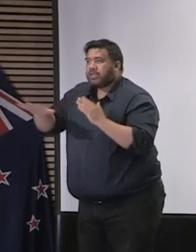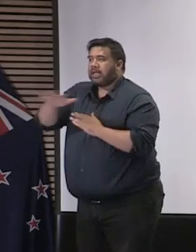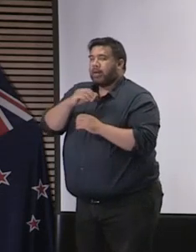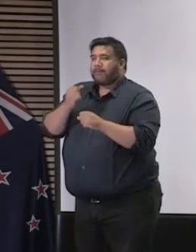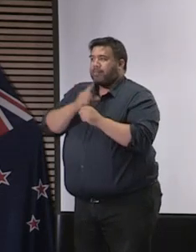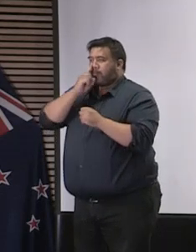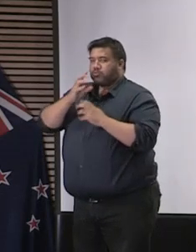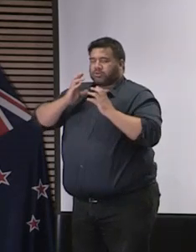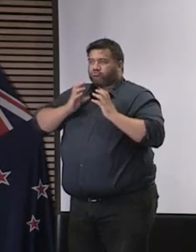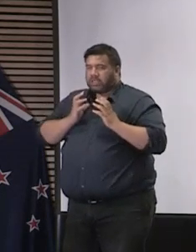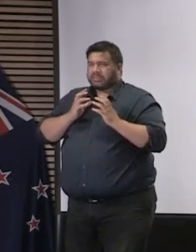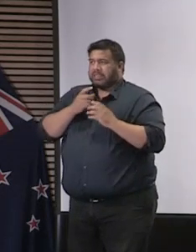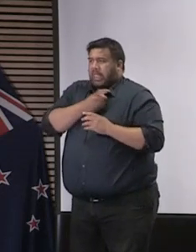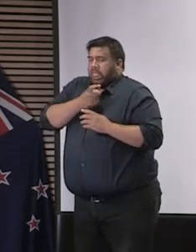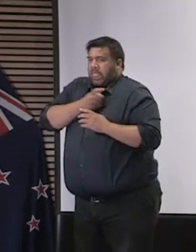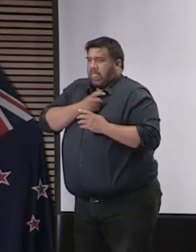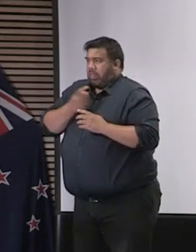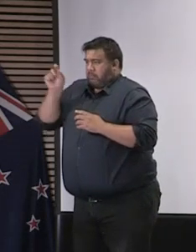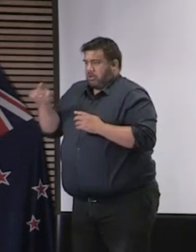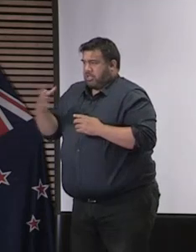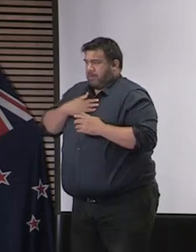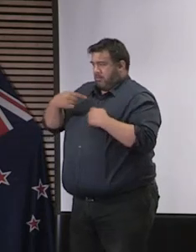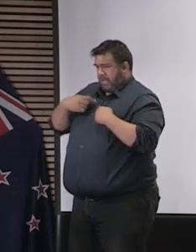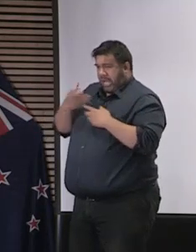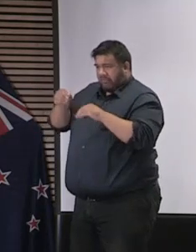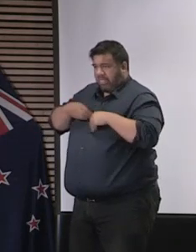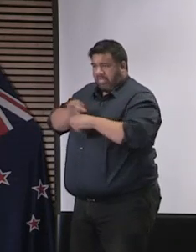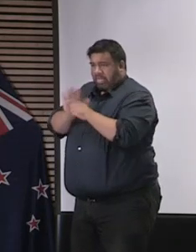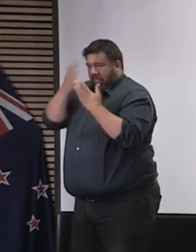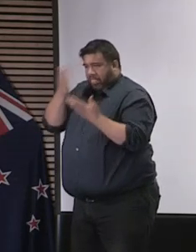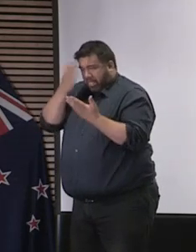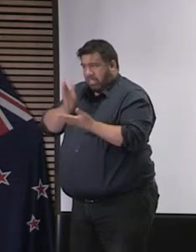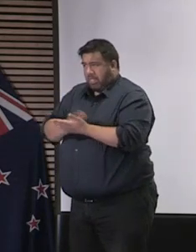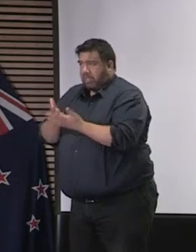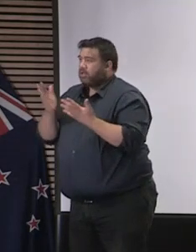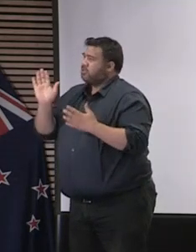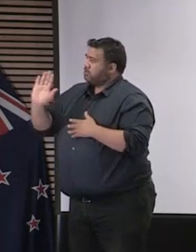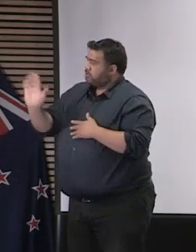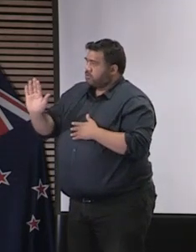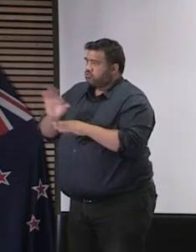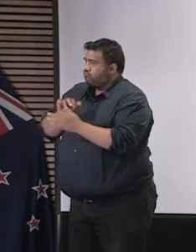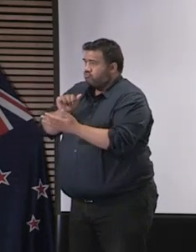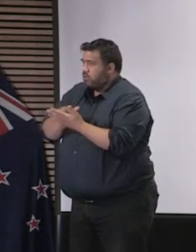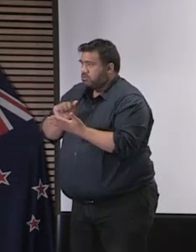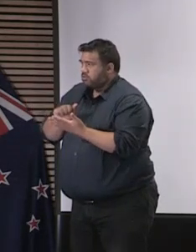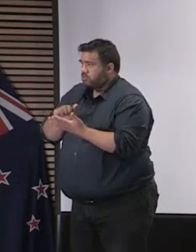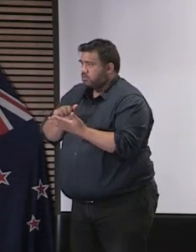behaviour of spitting, puts our people and others at risk, it causes stress and anxiety,